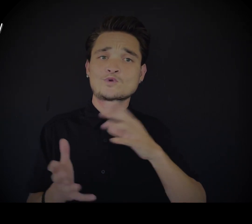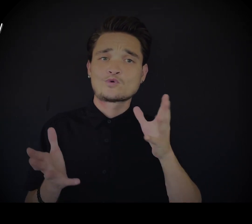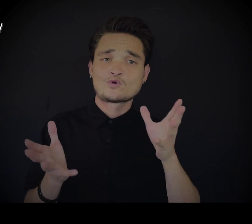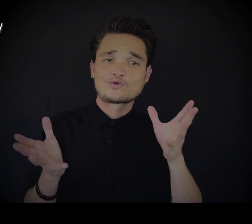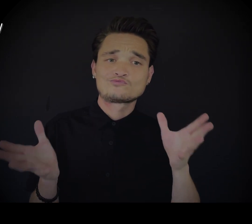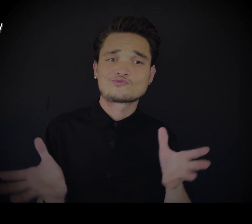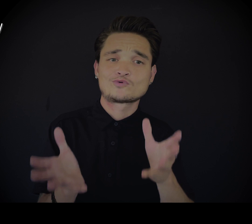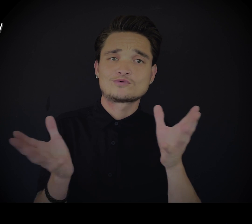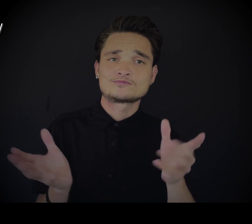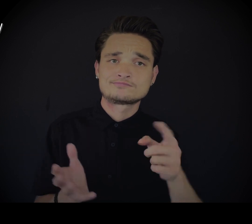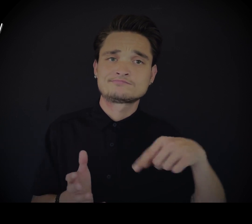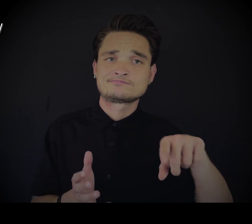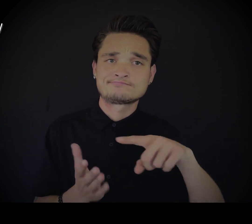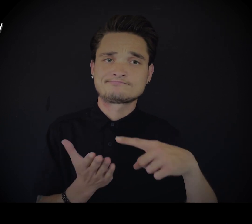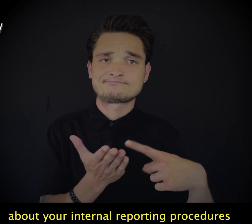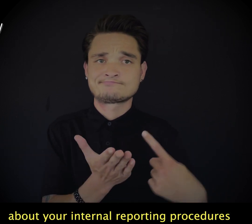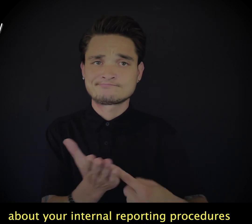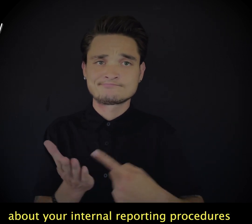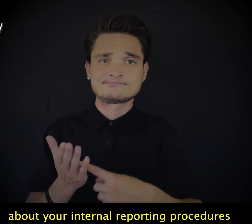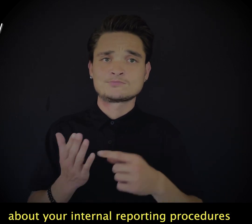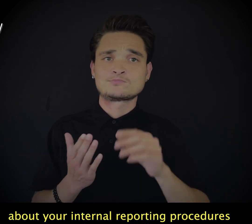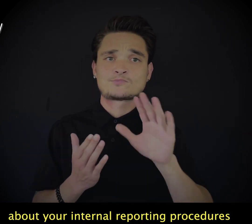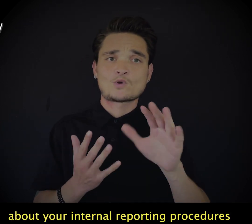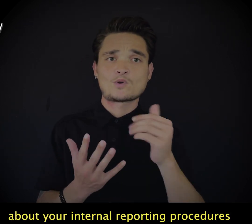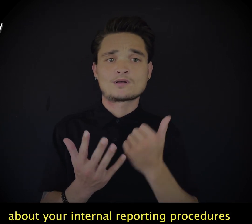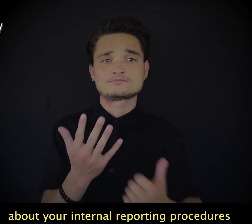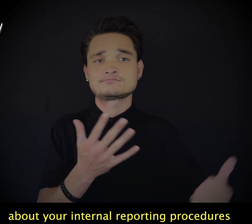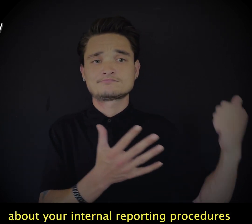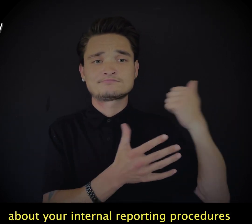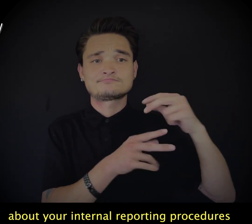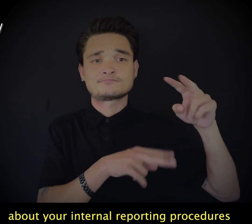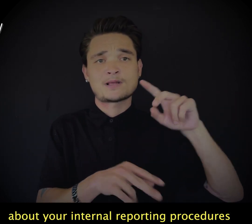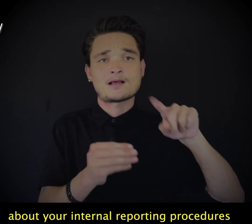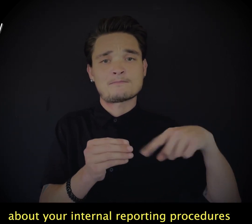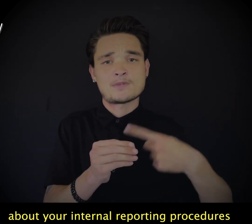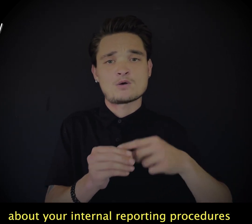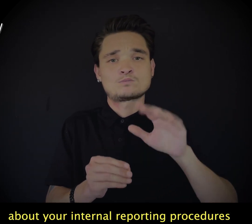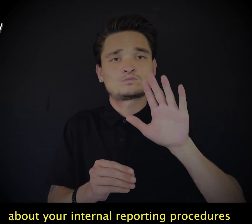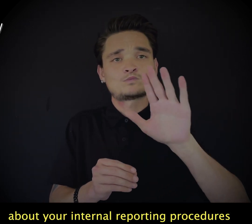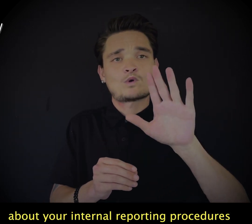We encourage you to speak to your supervisor about your internal reporting procedures and responsibilities.